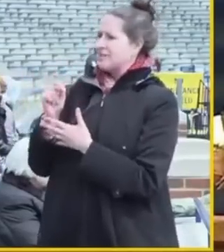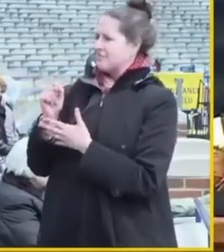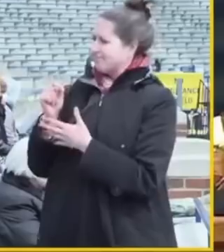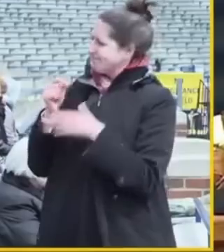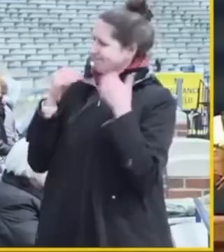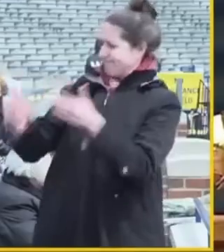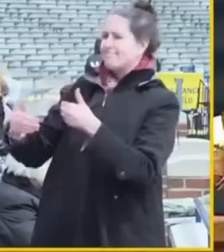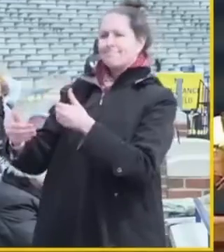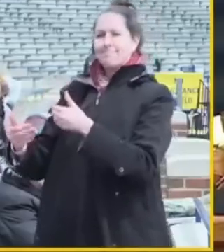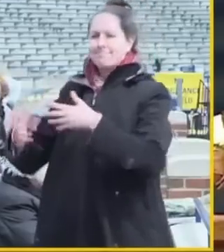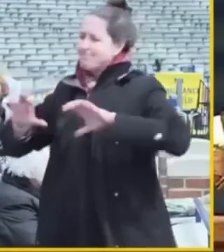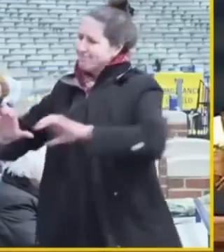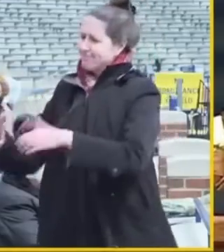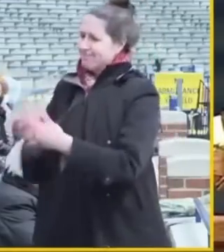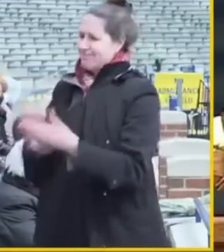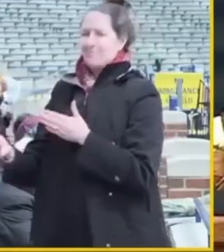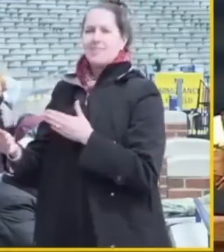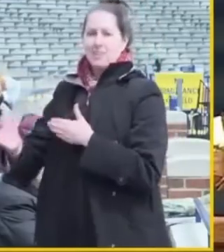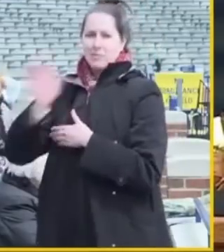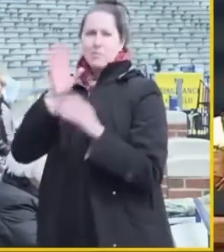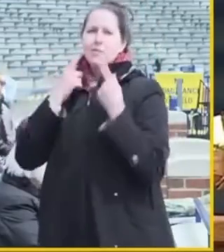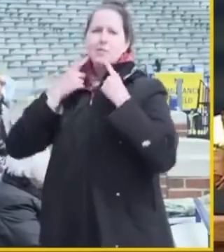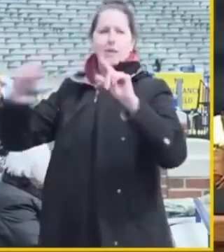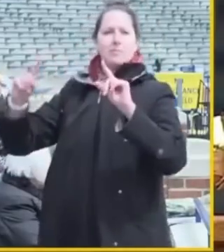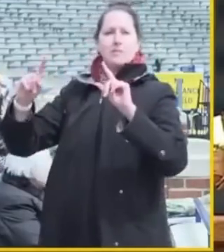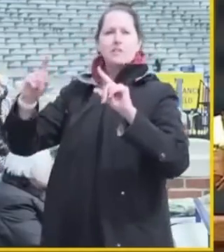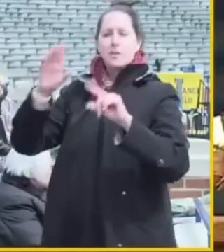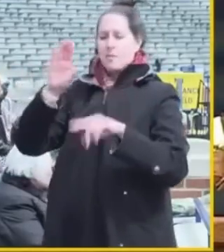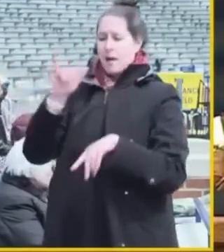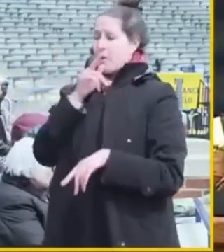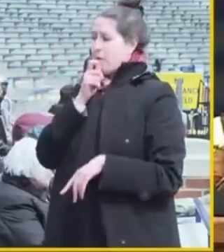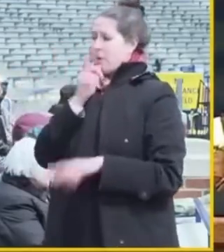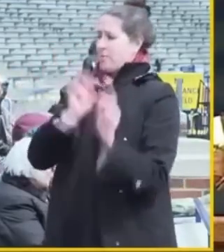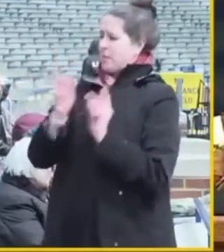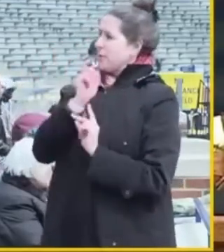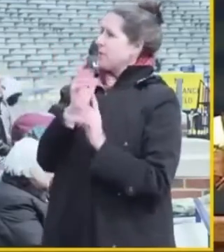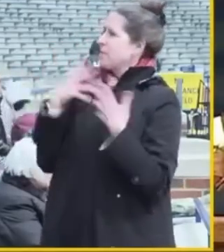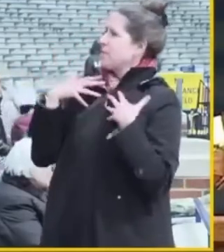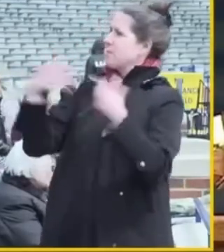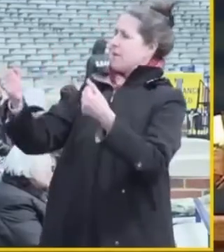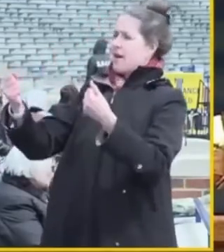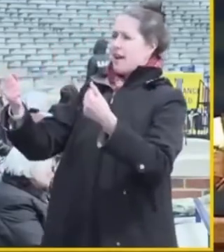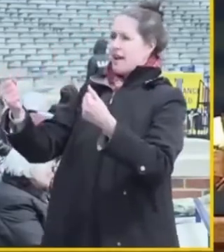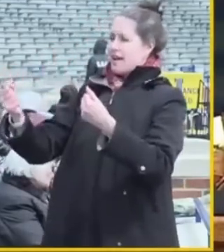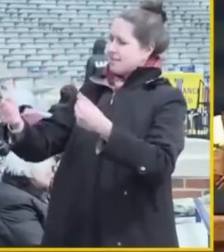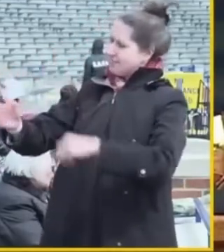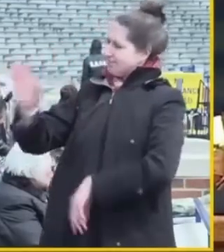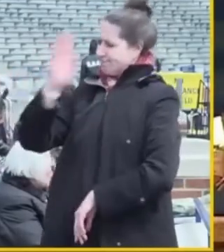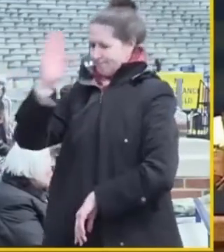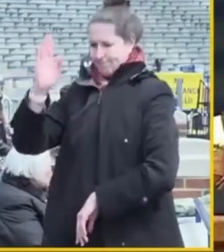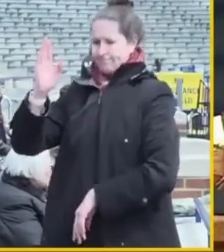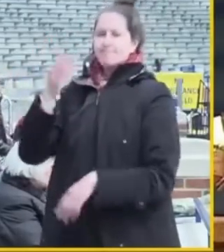It will be accomplished by those who are brave, by those who are bold, and those who are Blue.